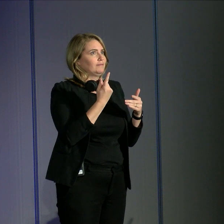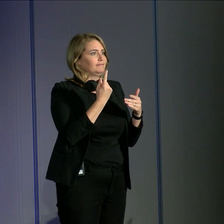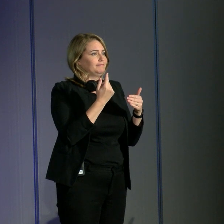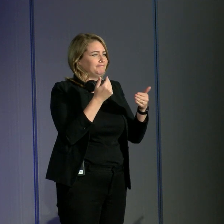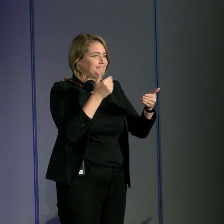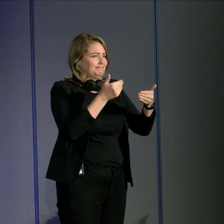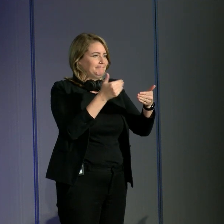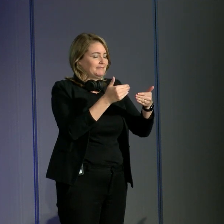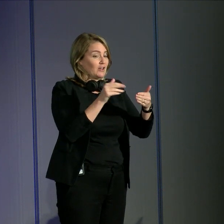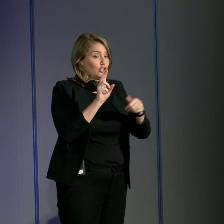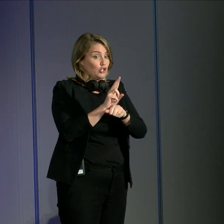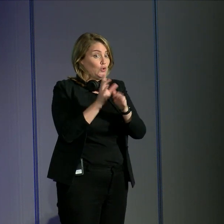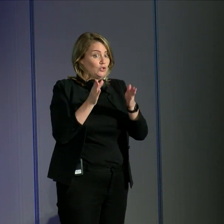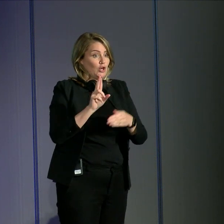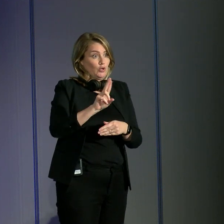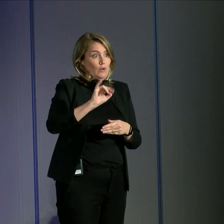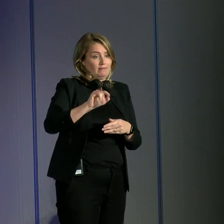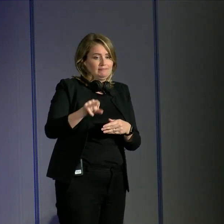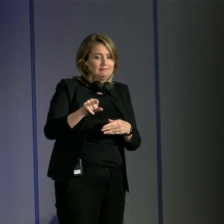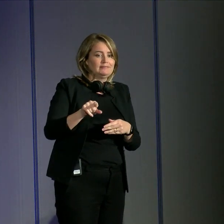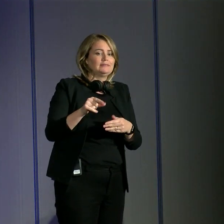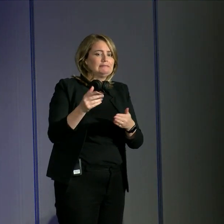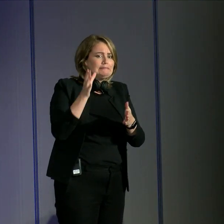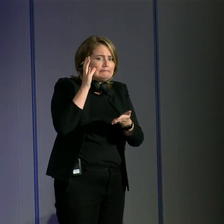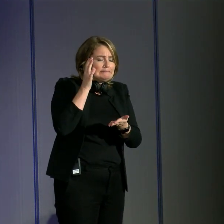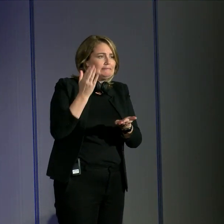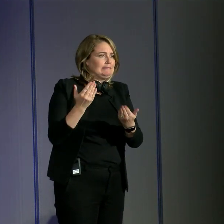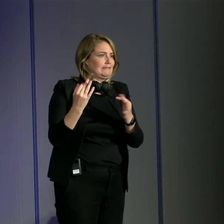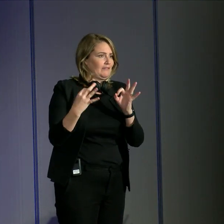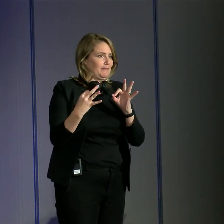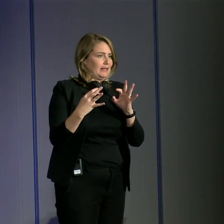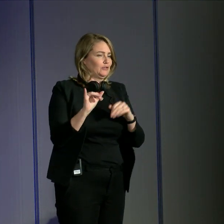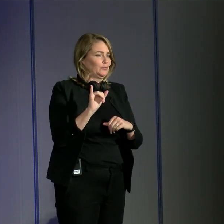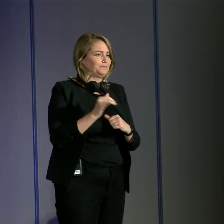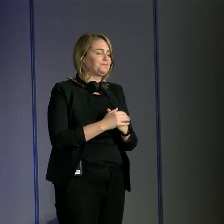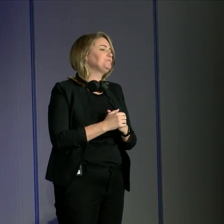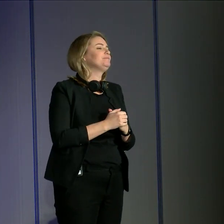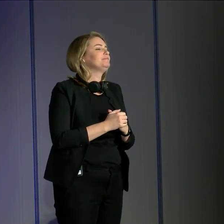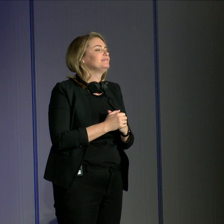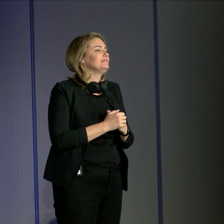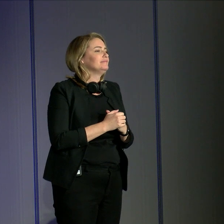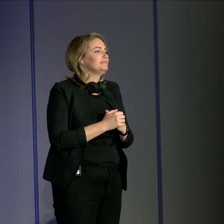user feedback aspect.